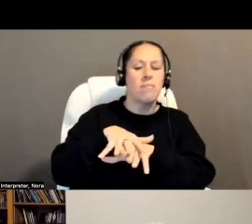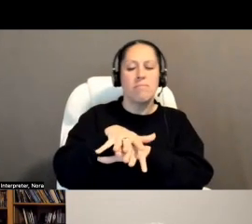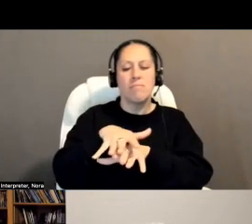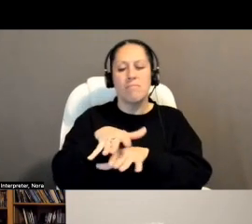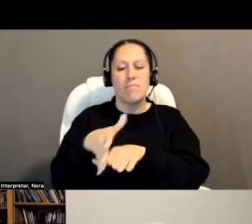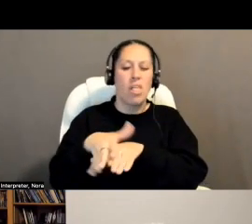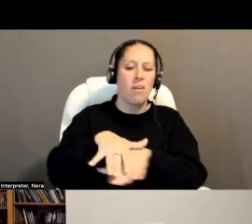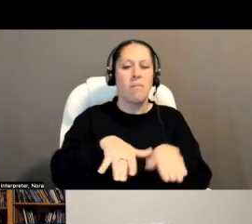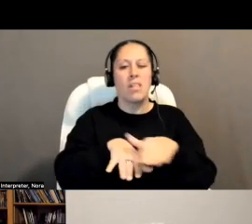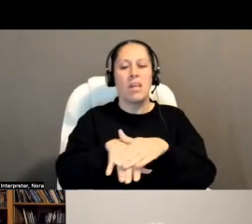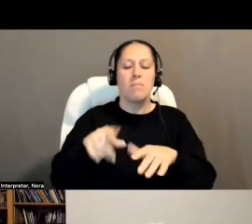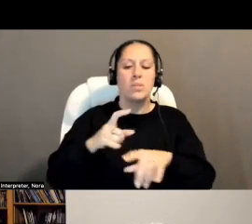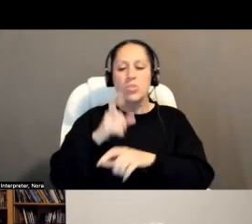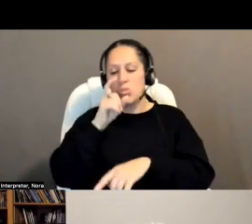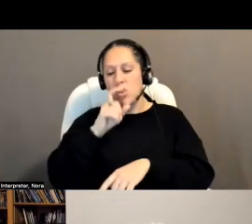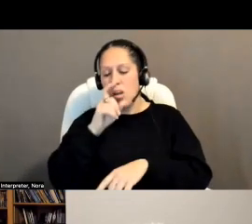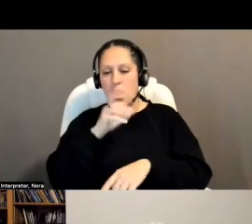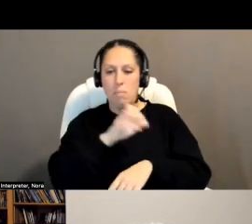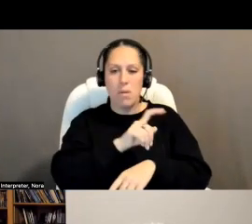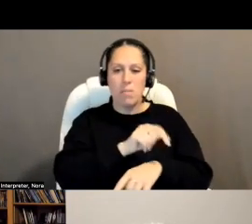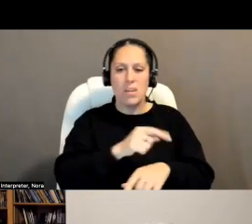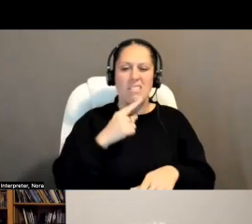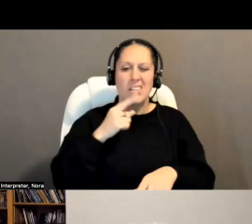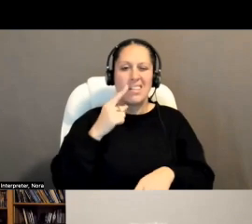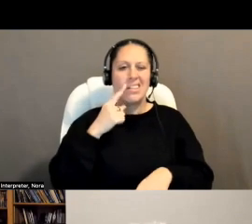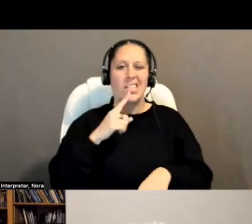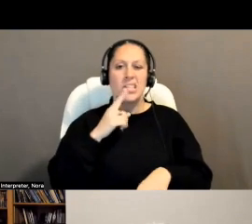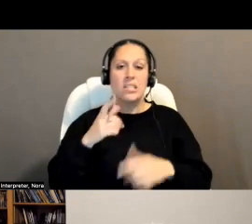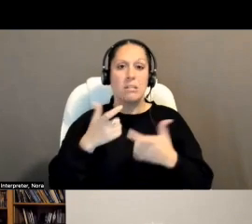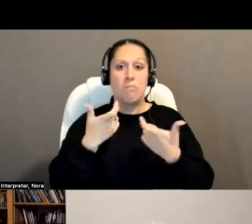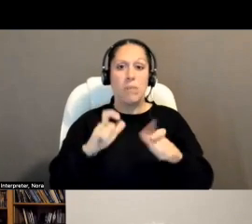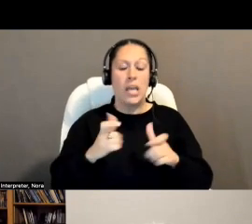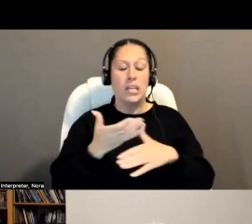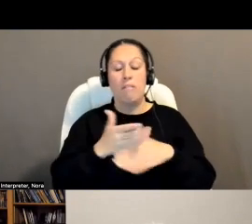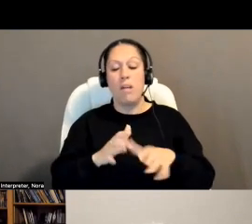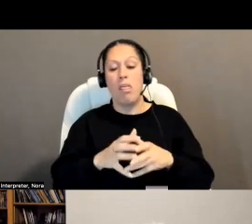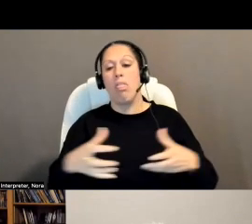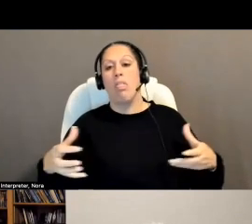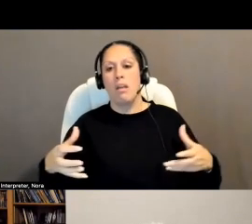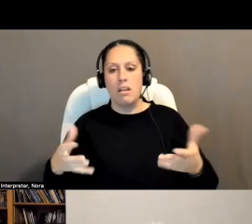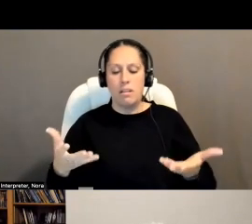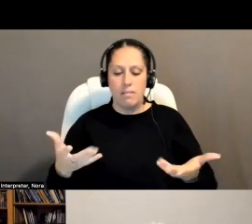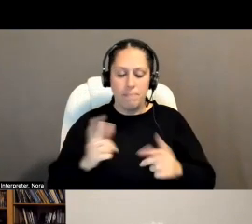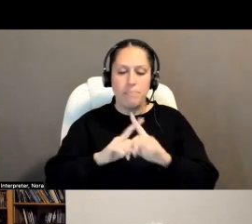So I don't I don't feel like there's a very strict divide there. Um, that's definitely